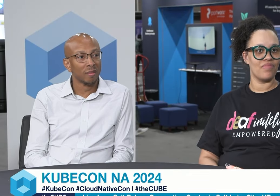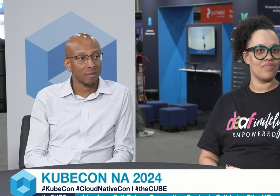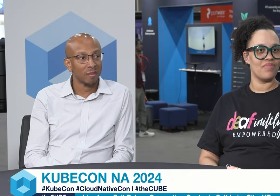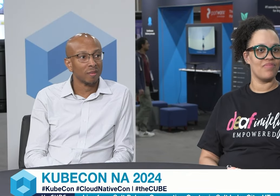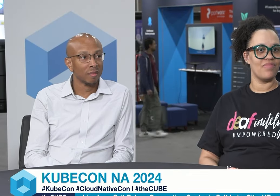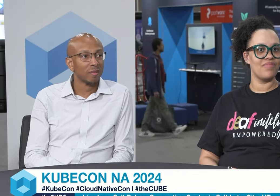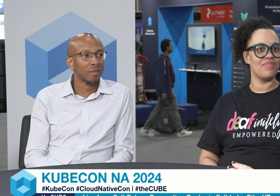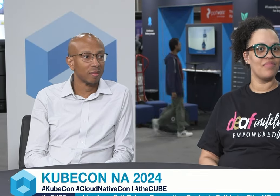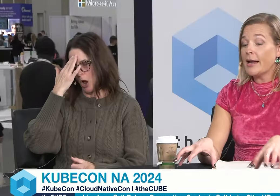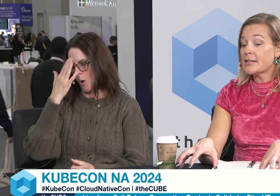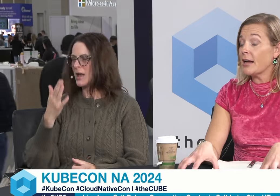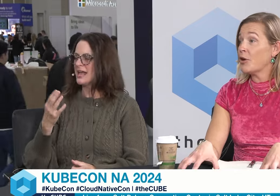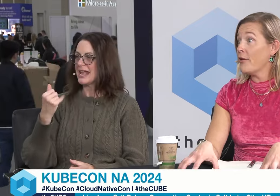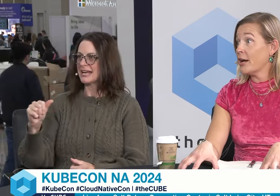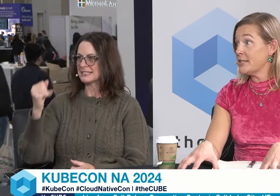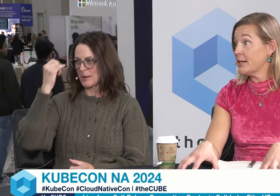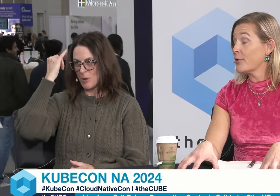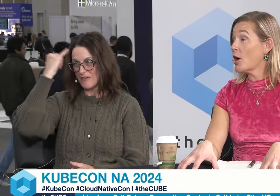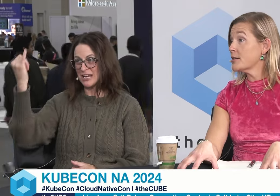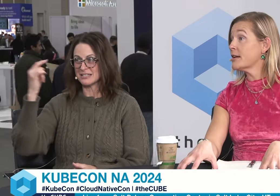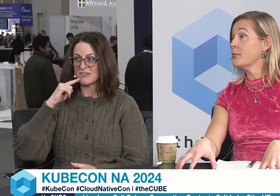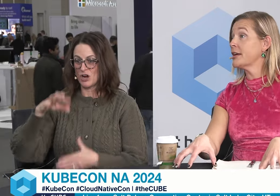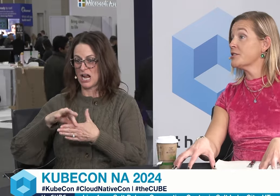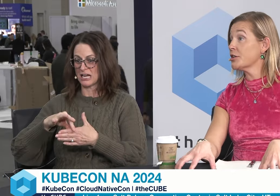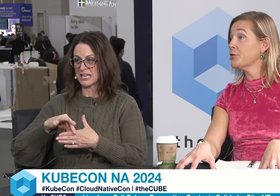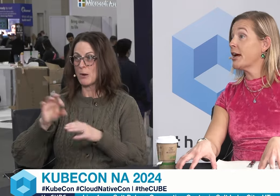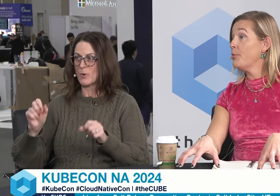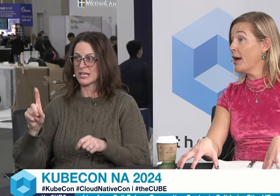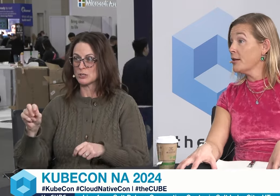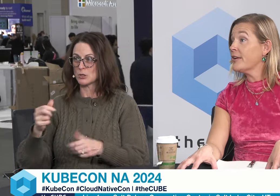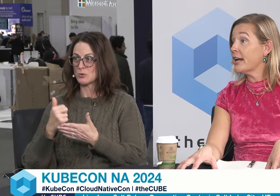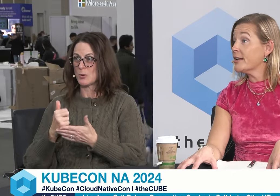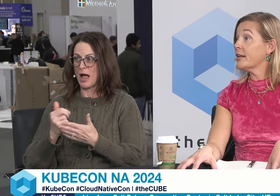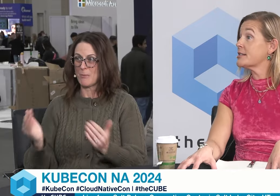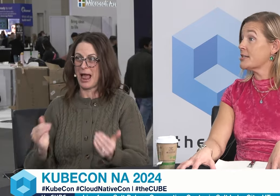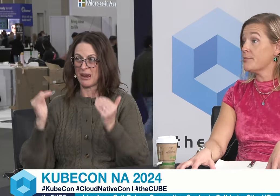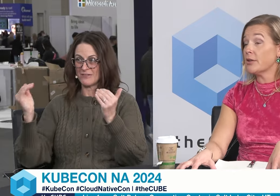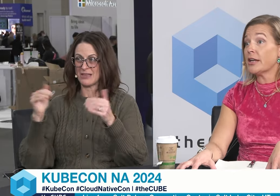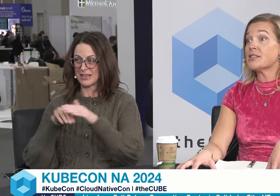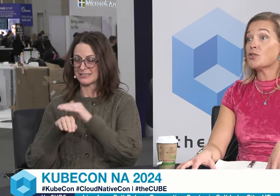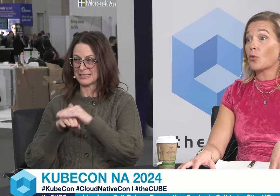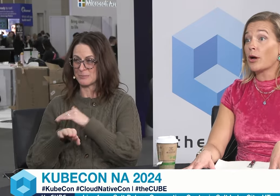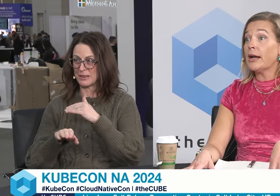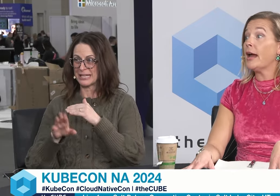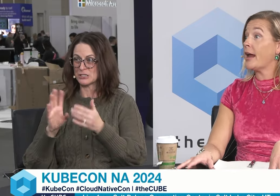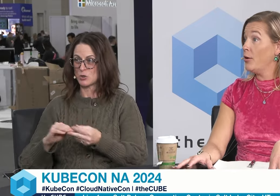of you should really know this. Anytime you have an idea for content we can do to help elevate the accessibility story